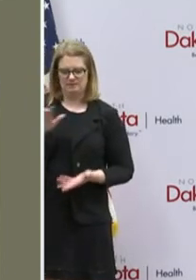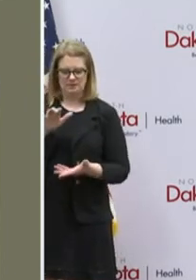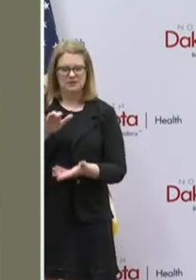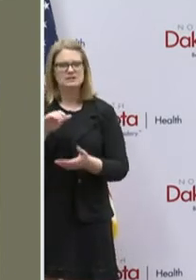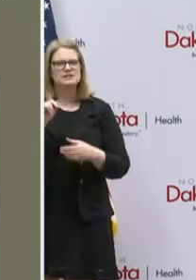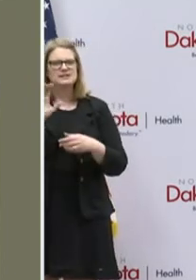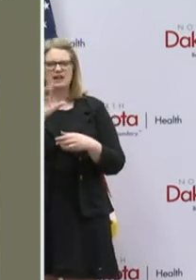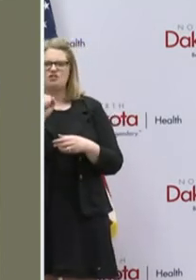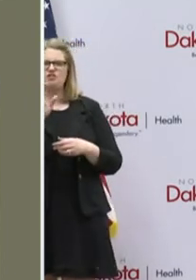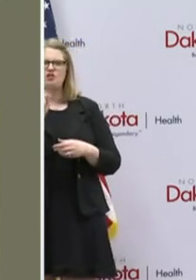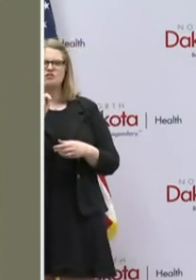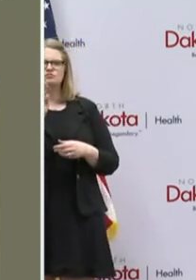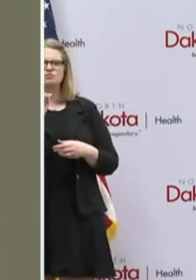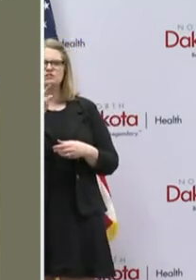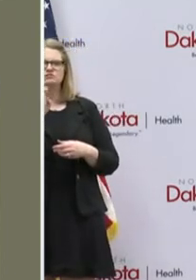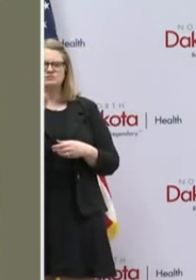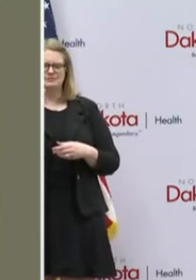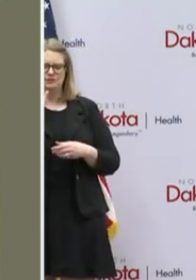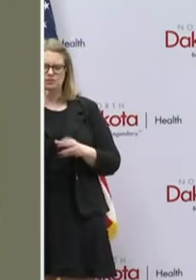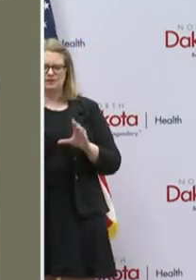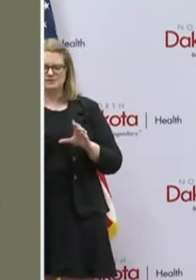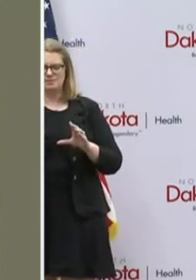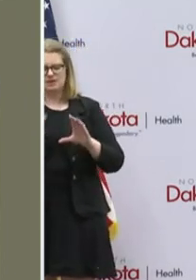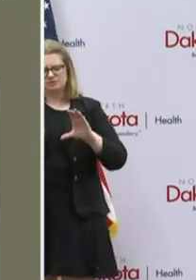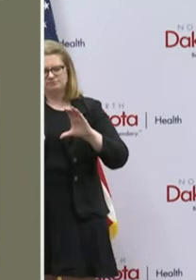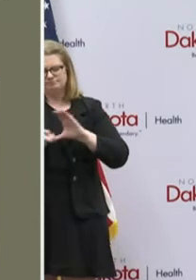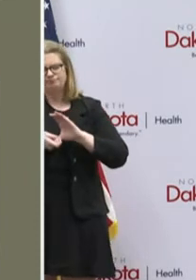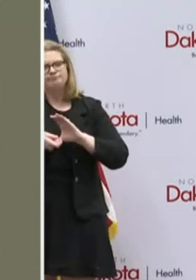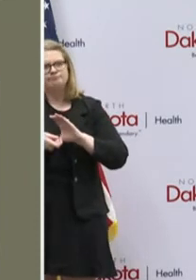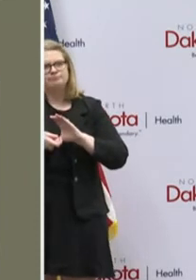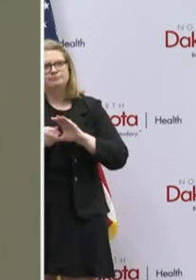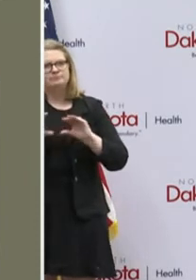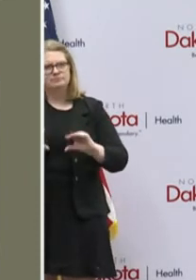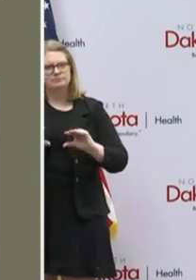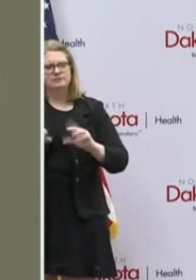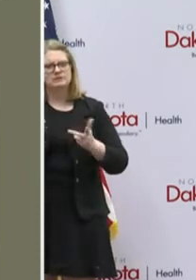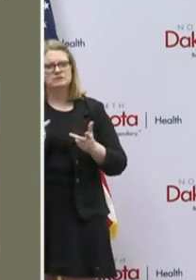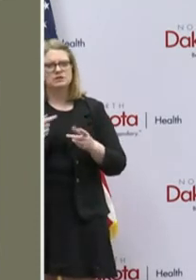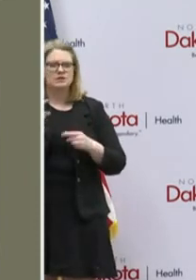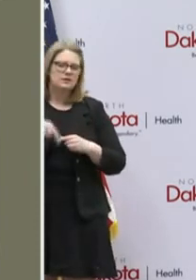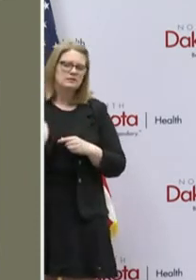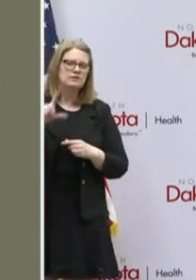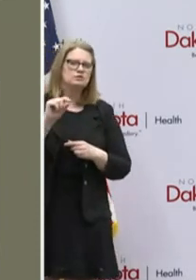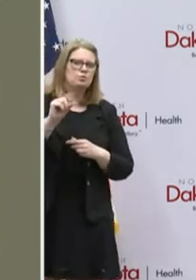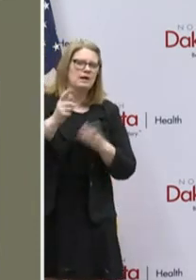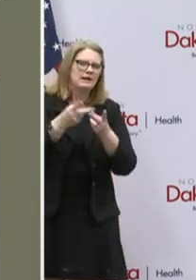SHIPMENT OF THE CARTRIDGES THAT GO INTO THOSE, SO WE HAVE